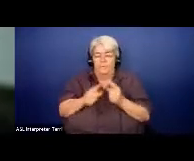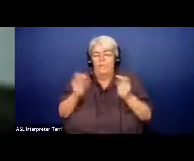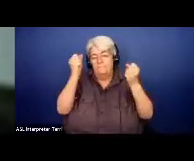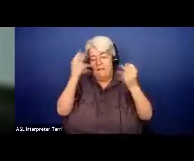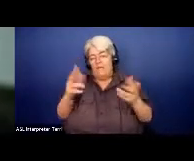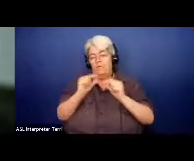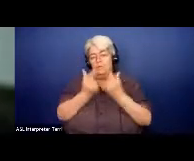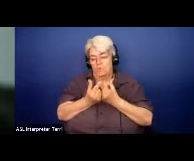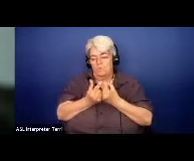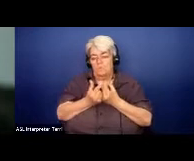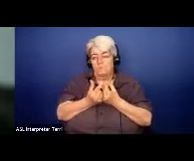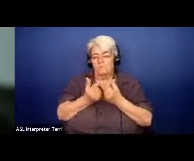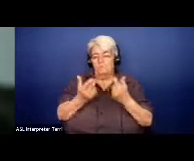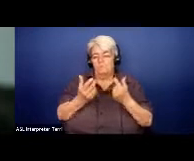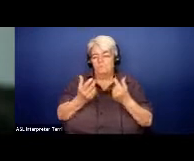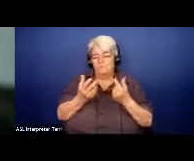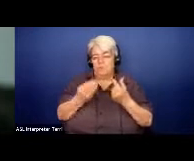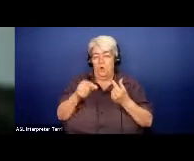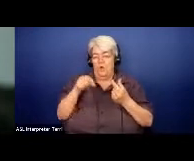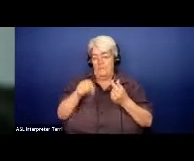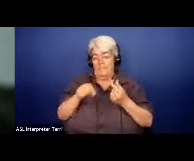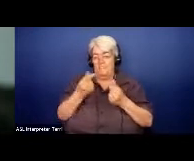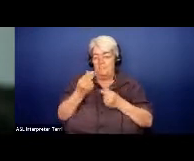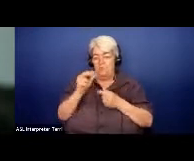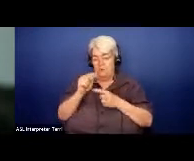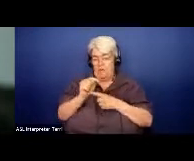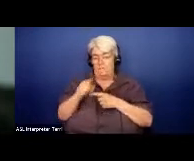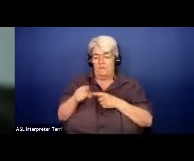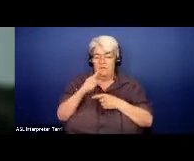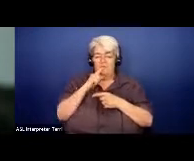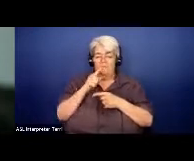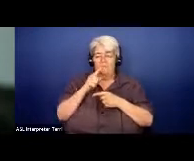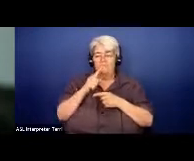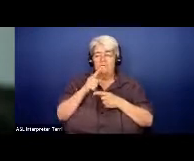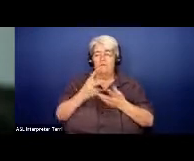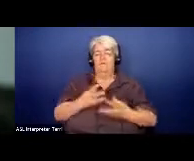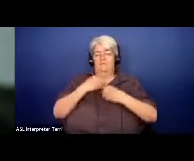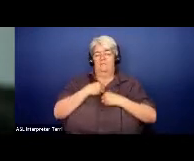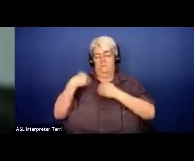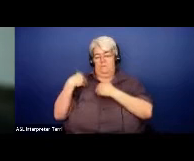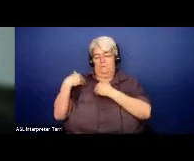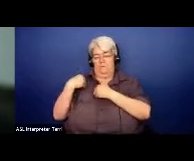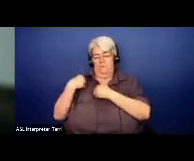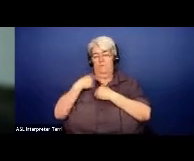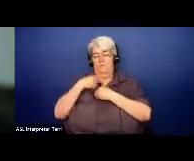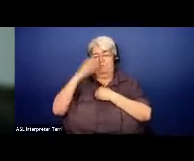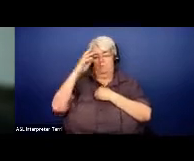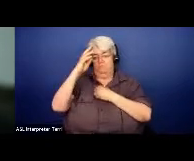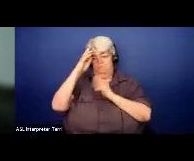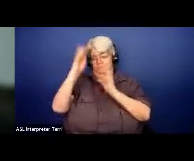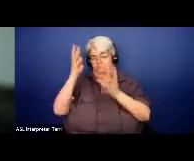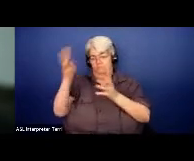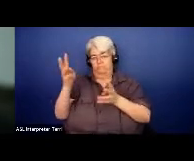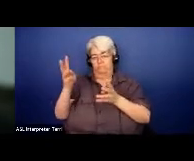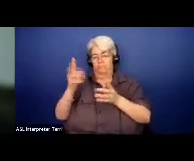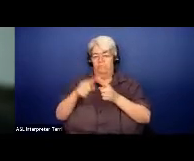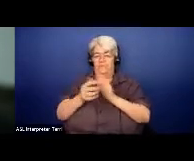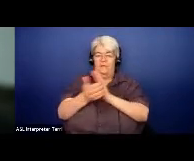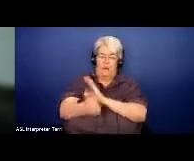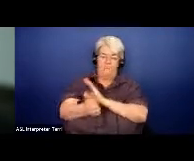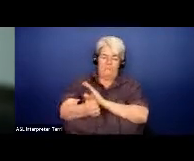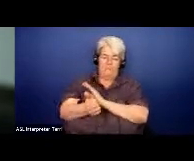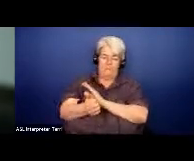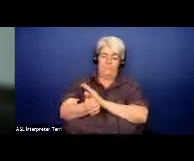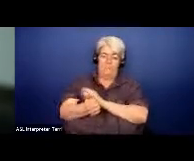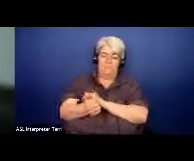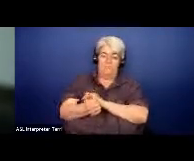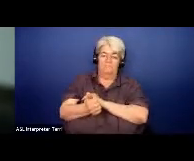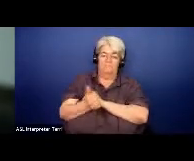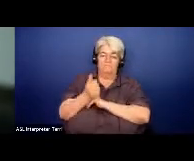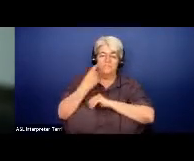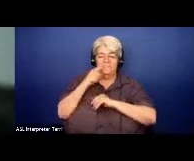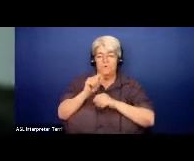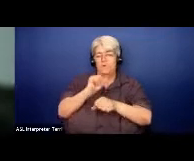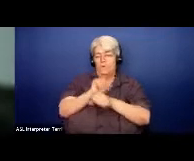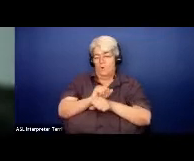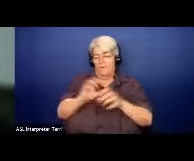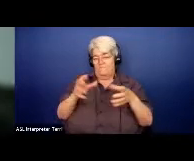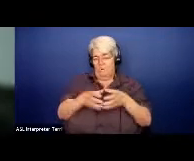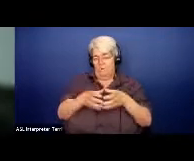on the grants have been charged with coming up with competencies for the work force to